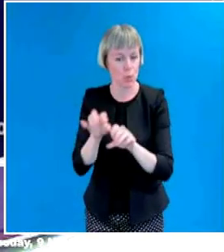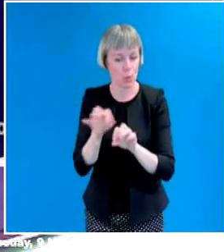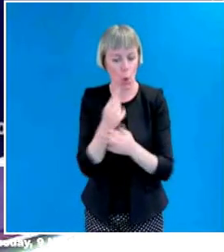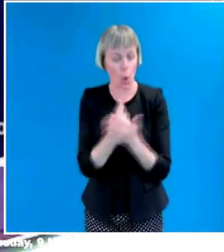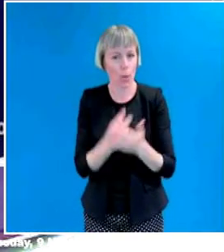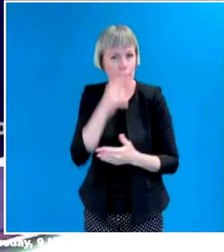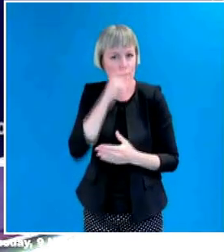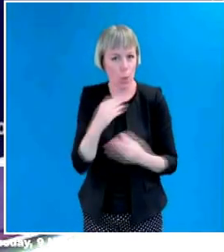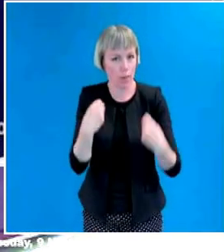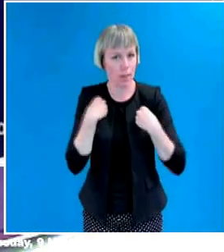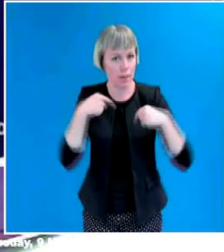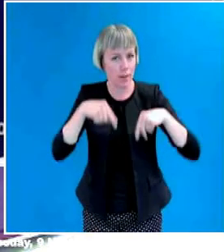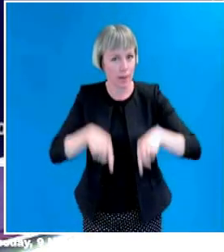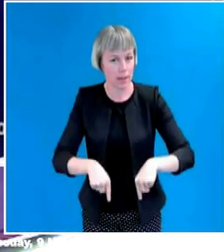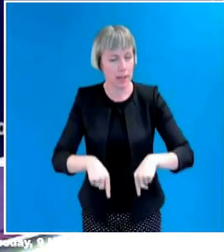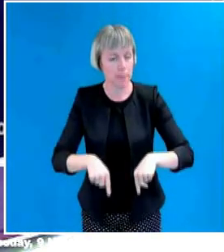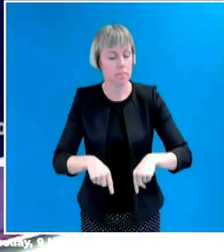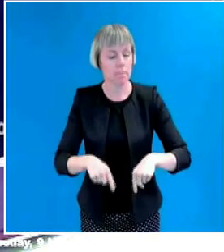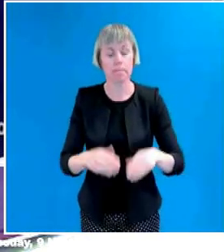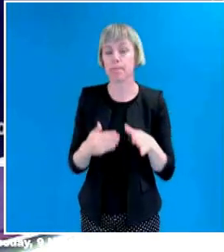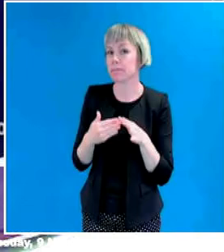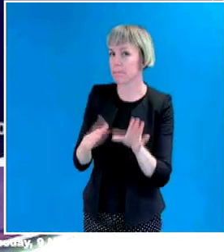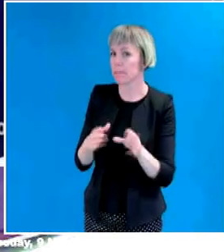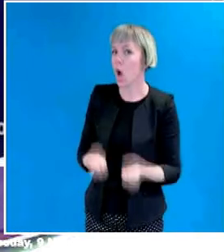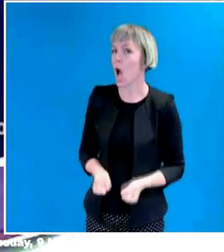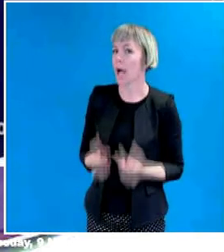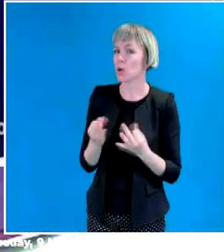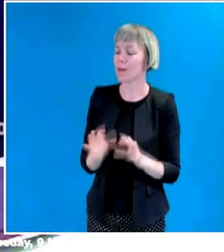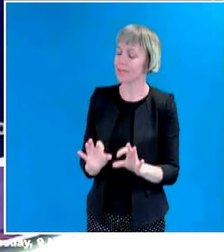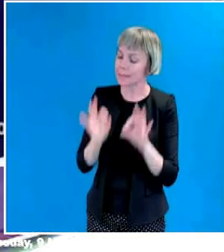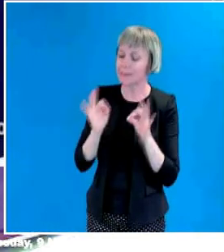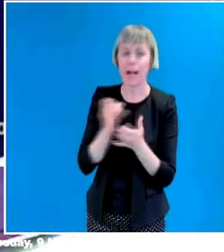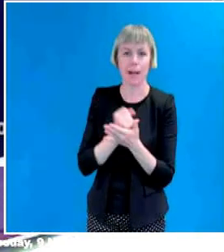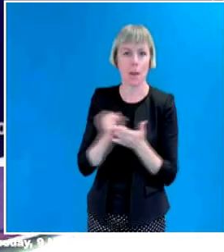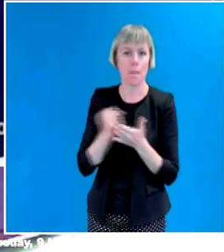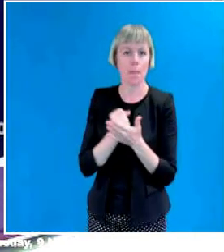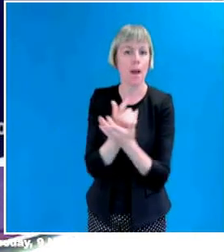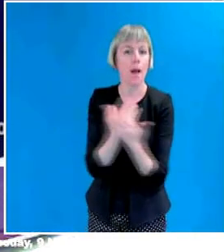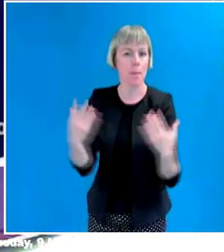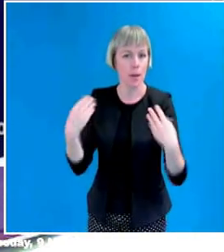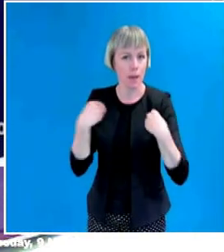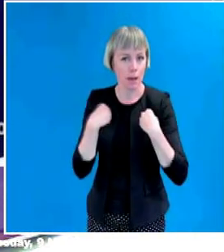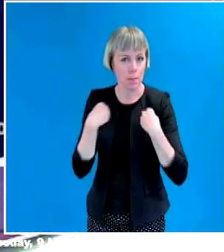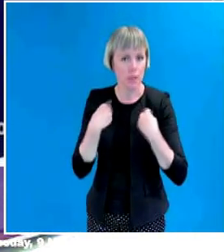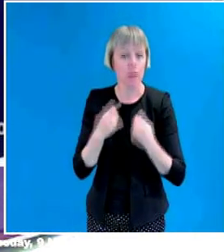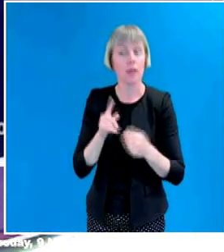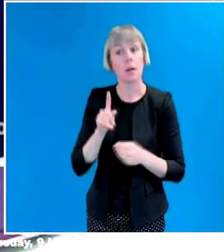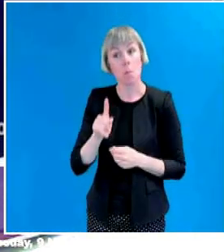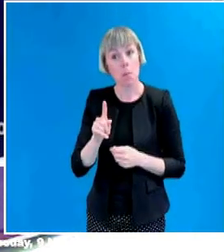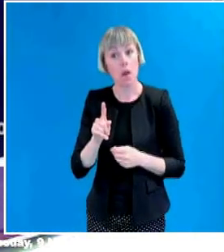I don't have an exact figure but I would say almost all Australian multinational companies which have an international presence, as well as in